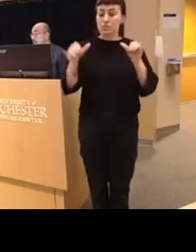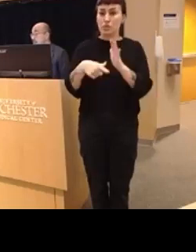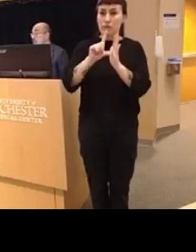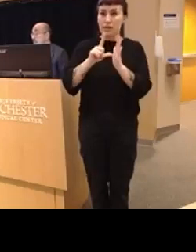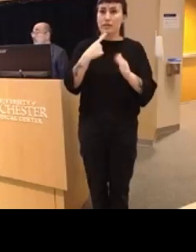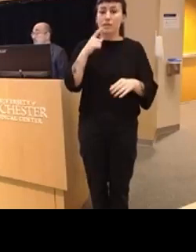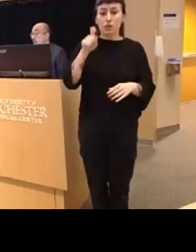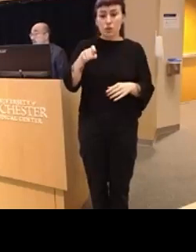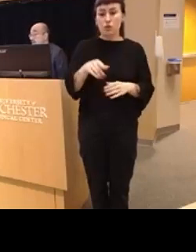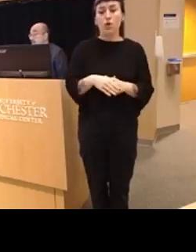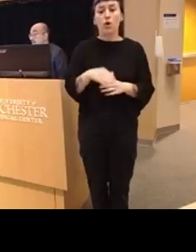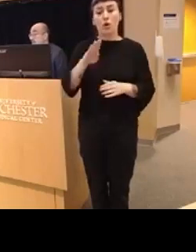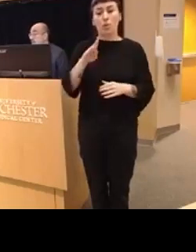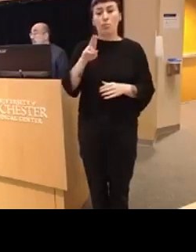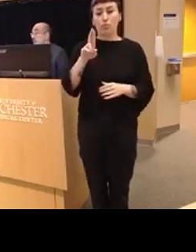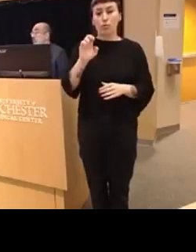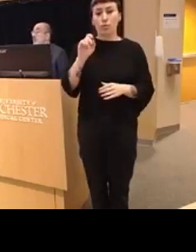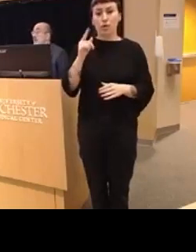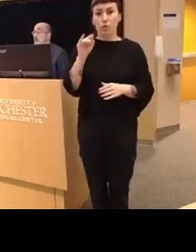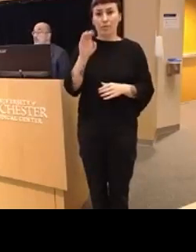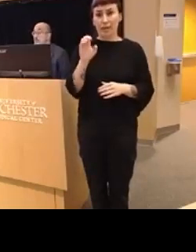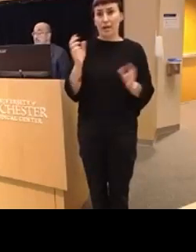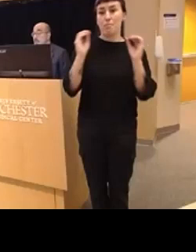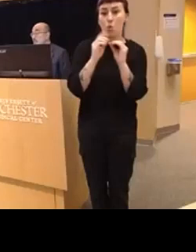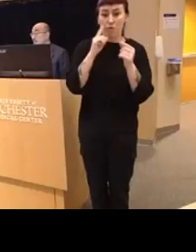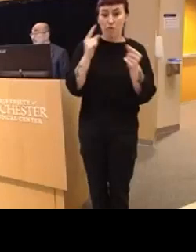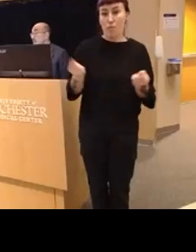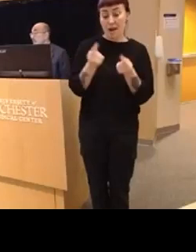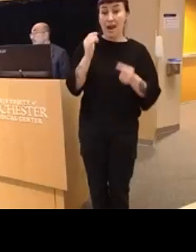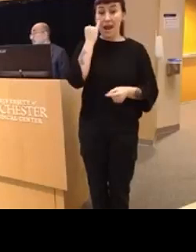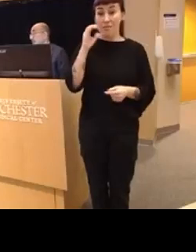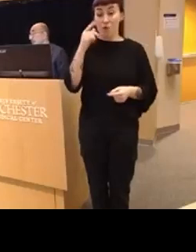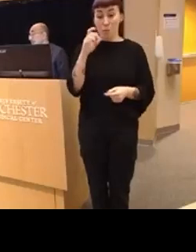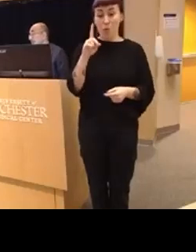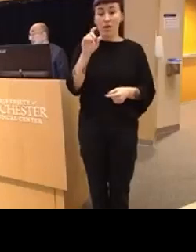using boring more for pain as if we're going to do an opioid that should be the first line or tramol